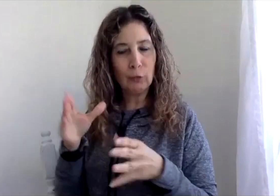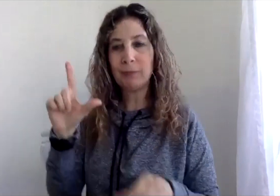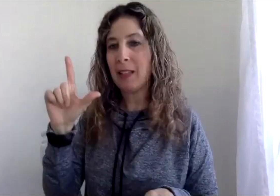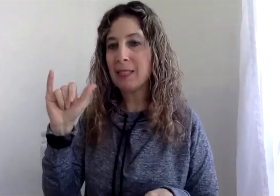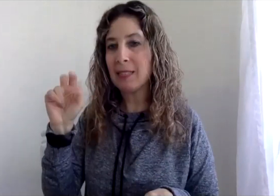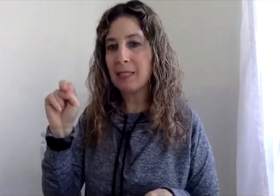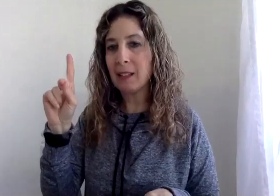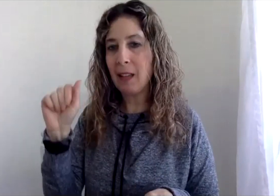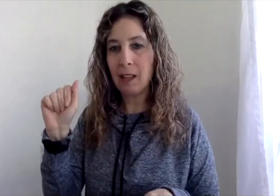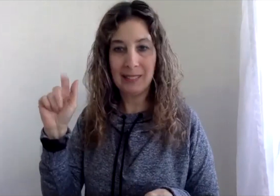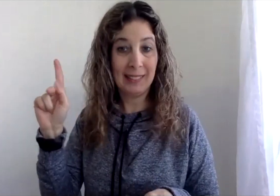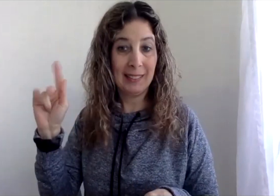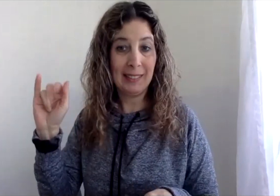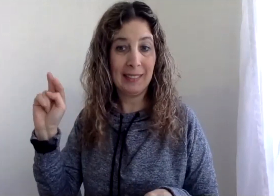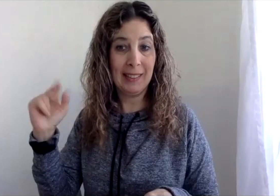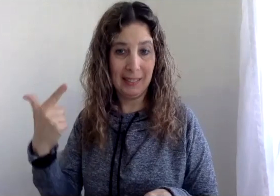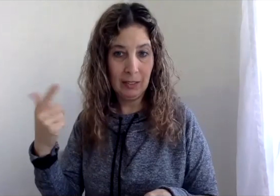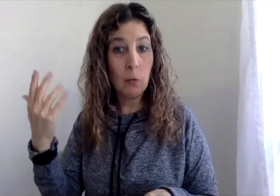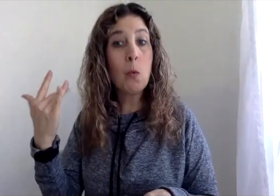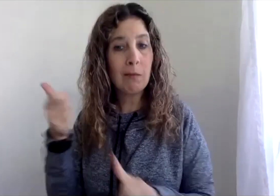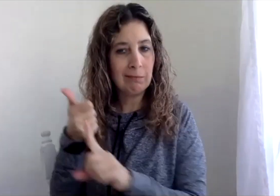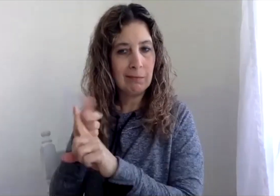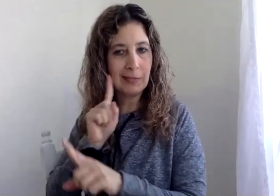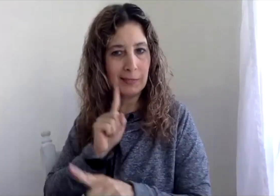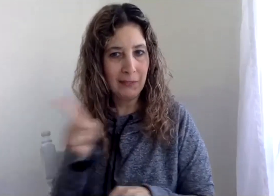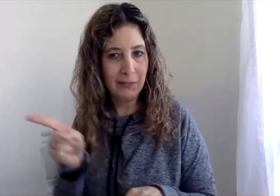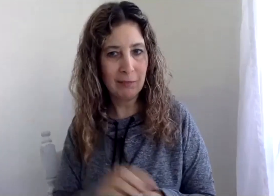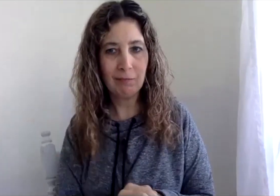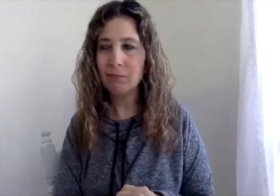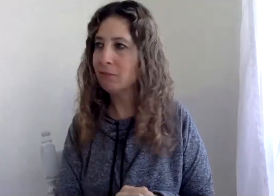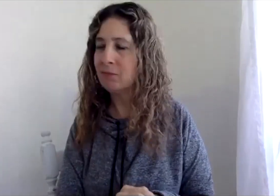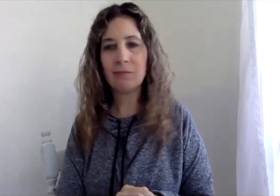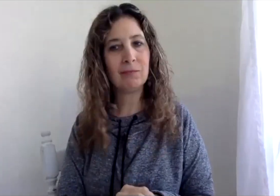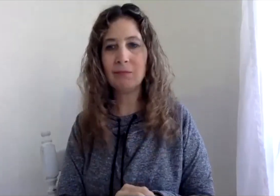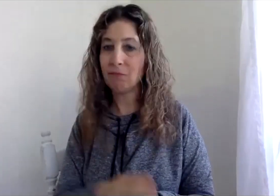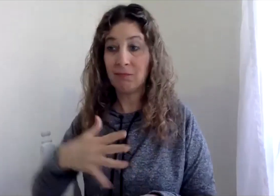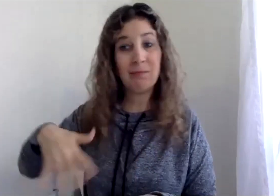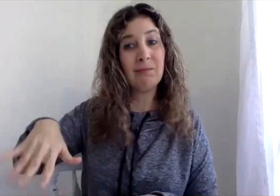but I looked up to my math teacher Linda King and that was because she was deaf